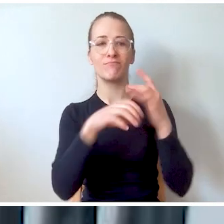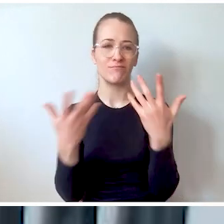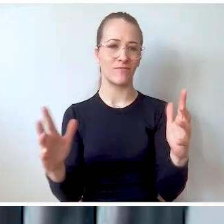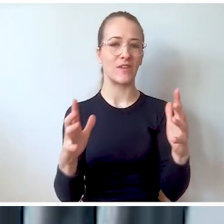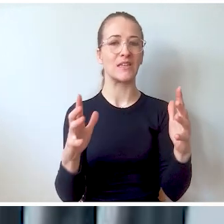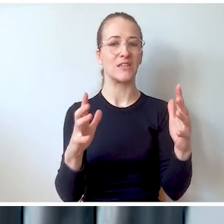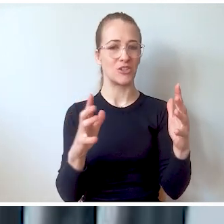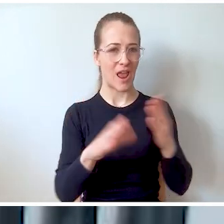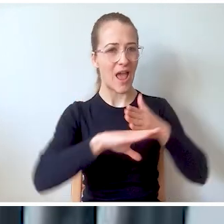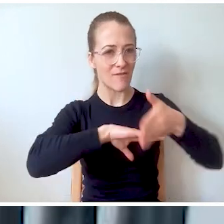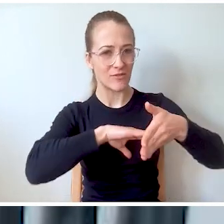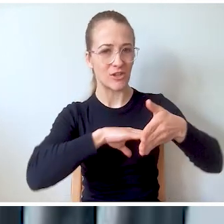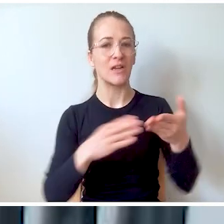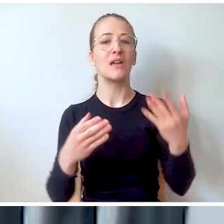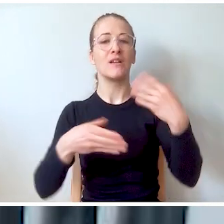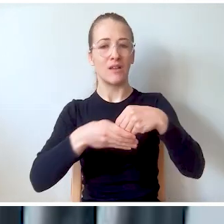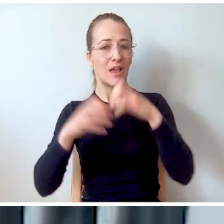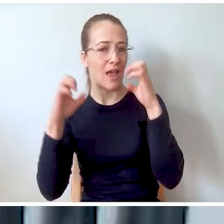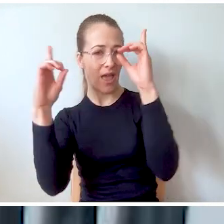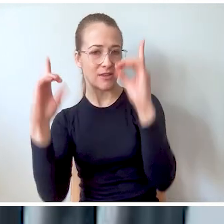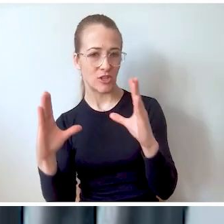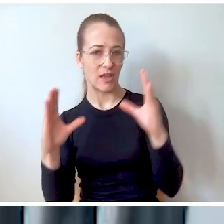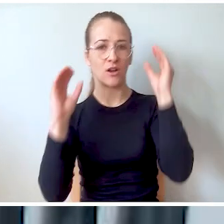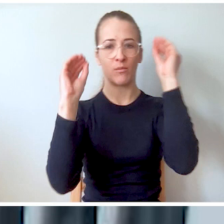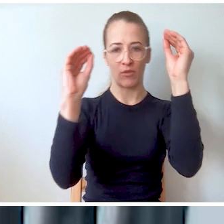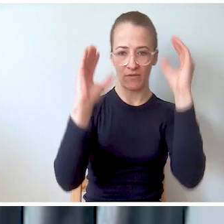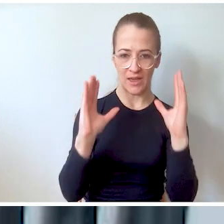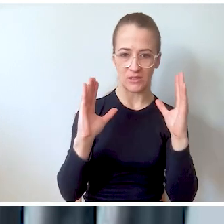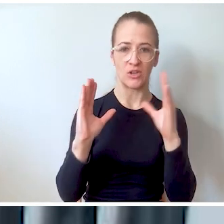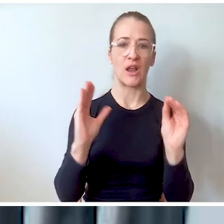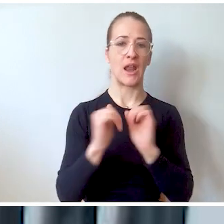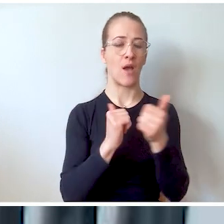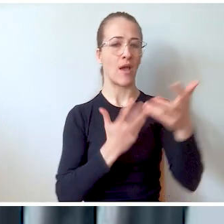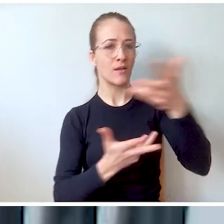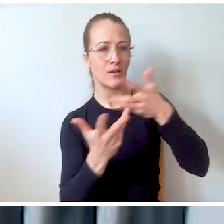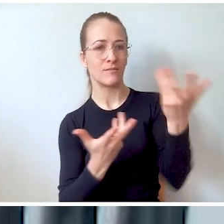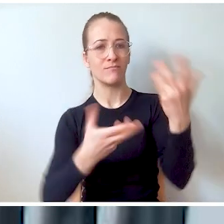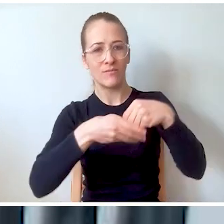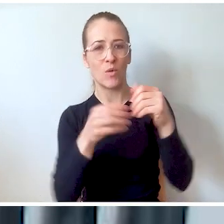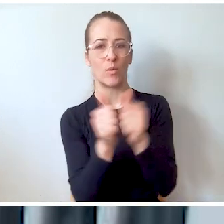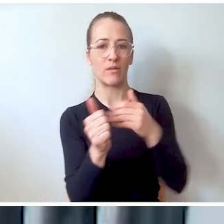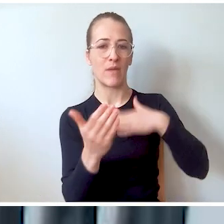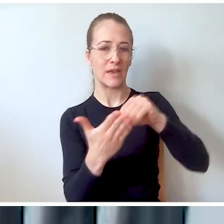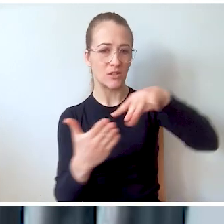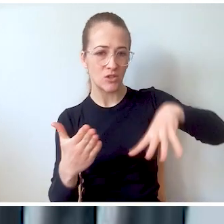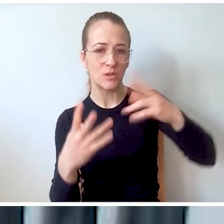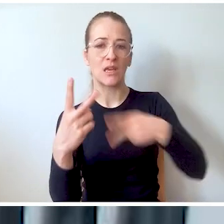including as an educator, as a professor. And how I engage with my students and the kinds of courses that I teach,